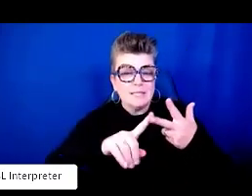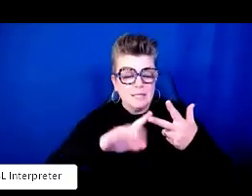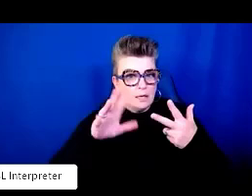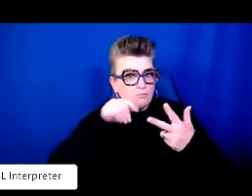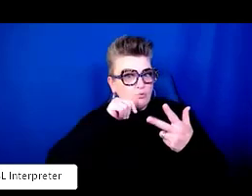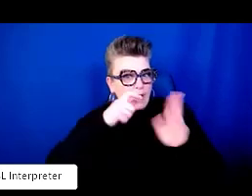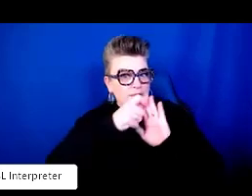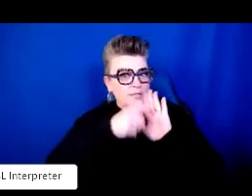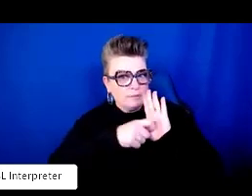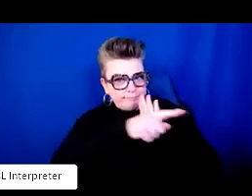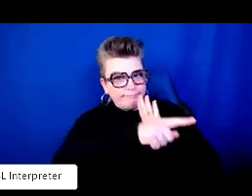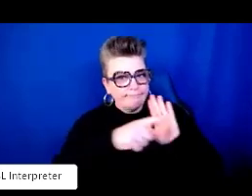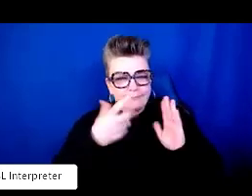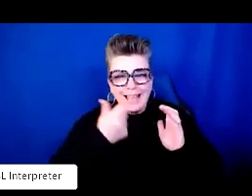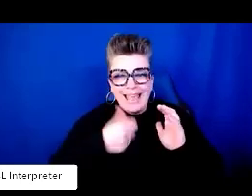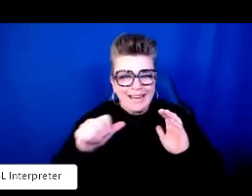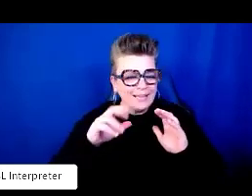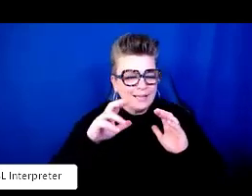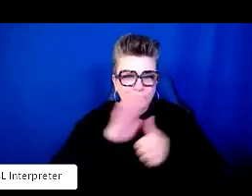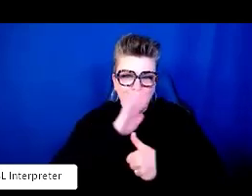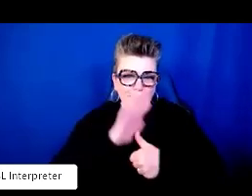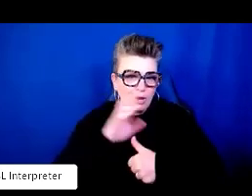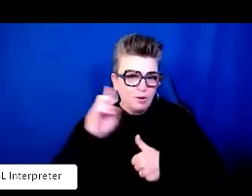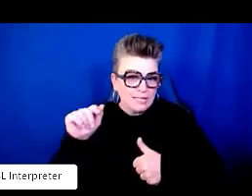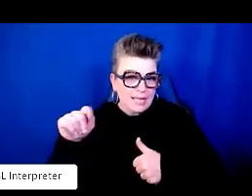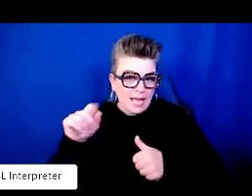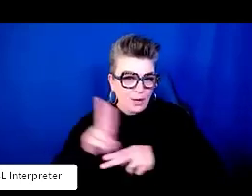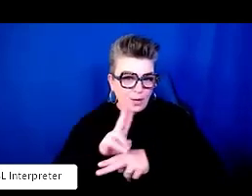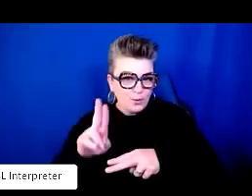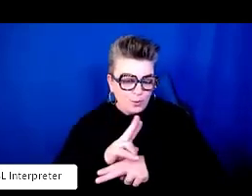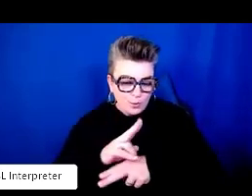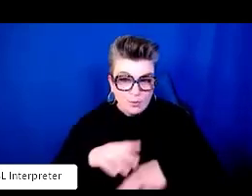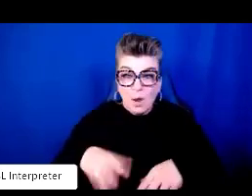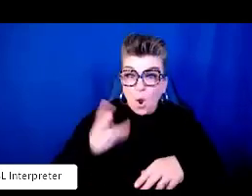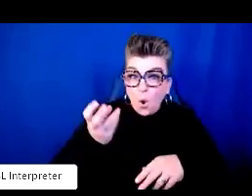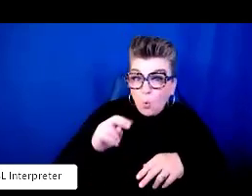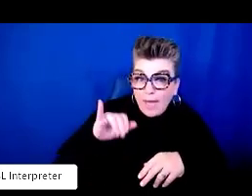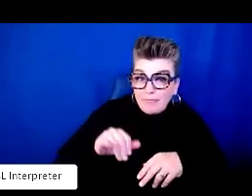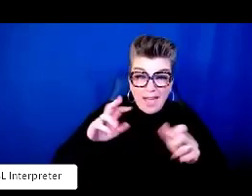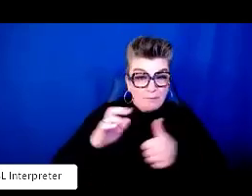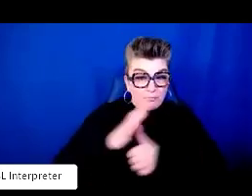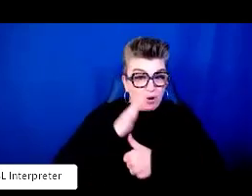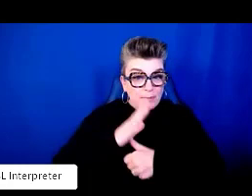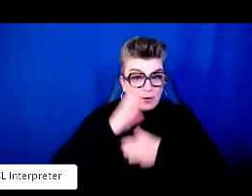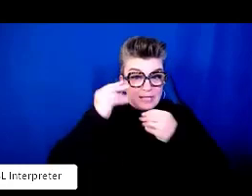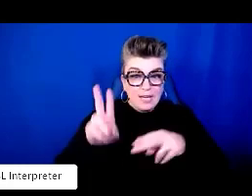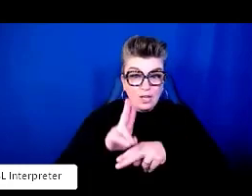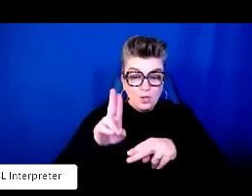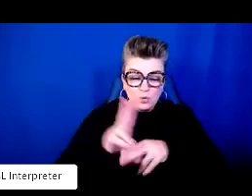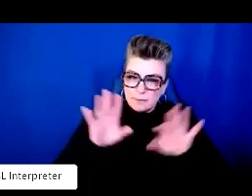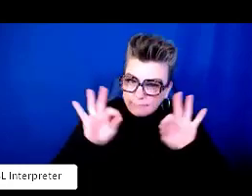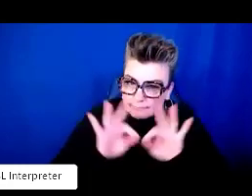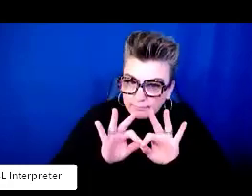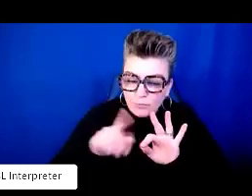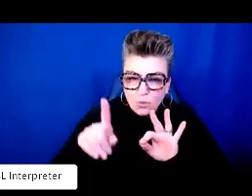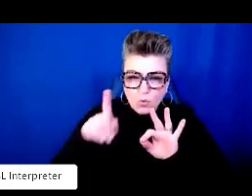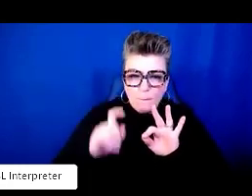And when primary data are used, it's also an important best practice to appropriately cite primary data even if they aren't shared.